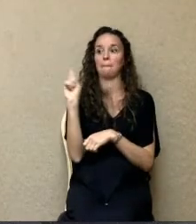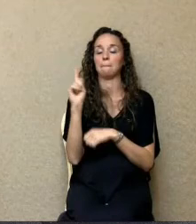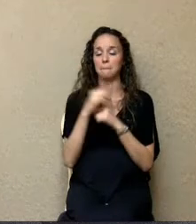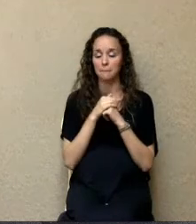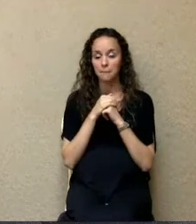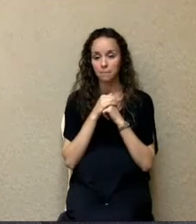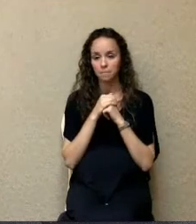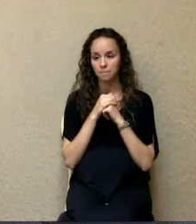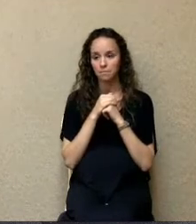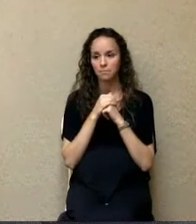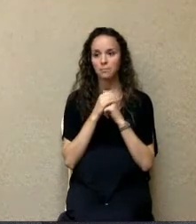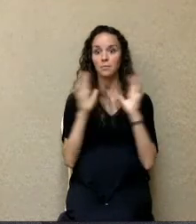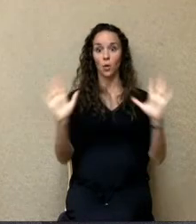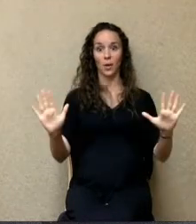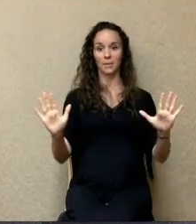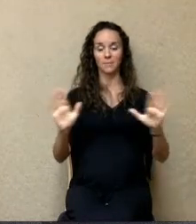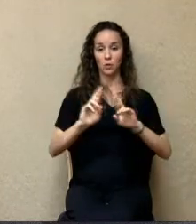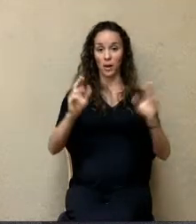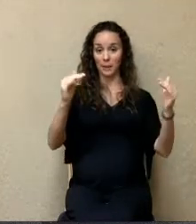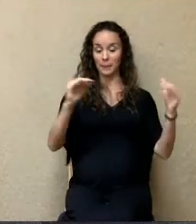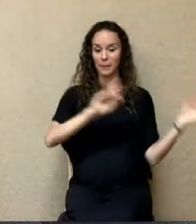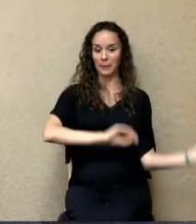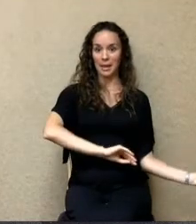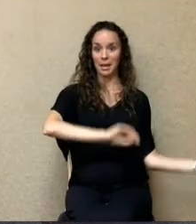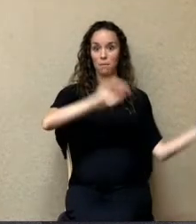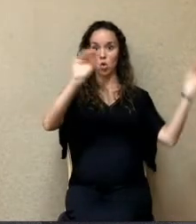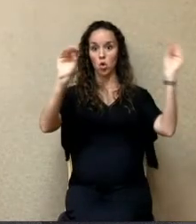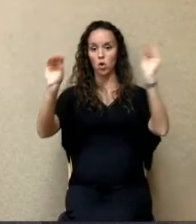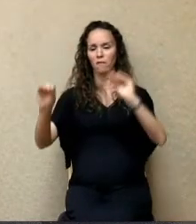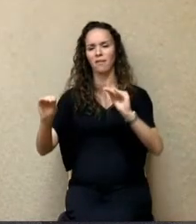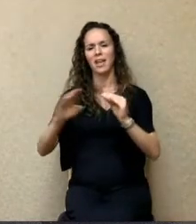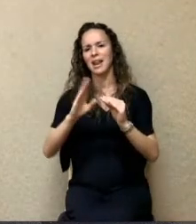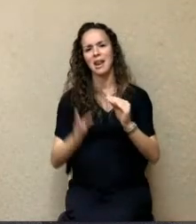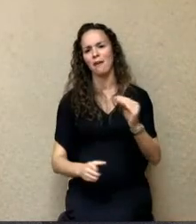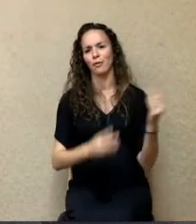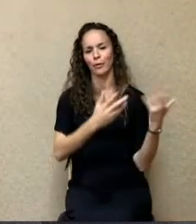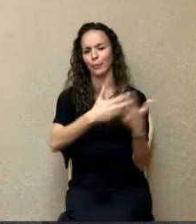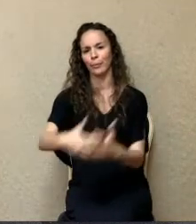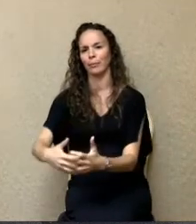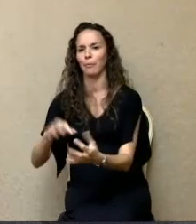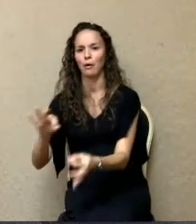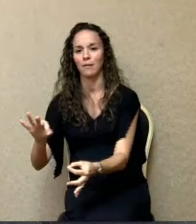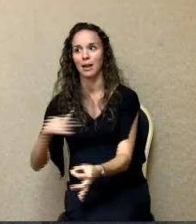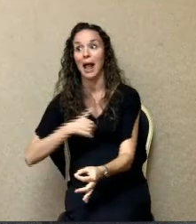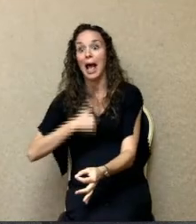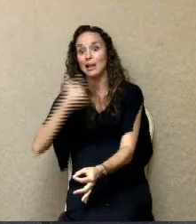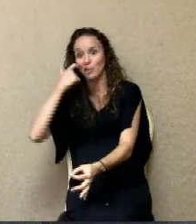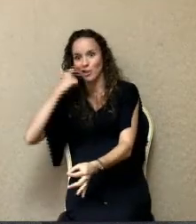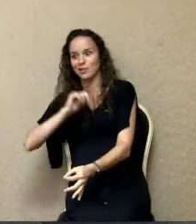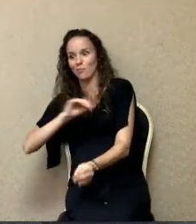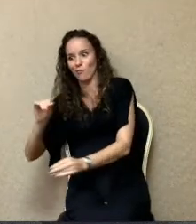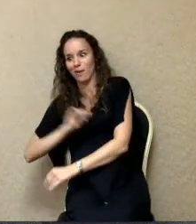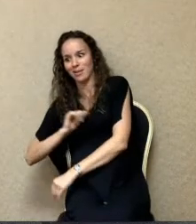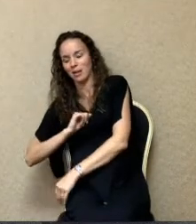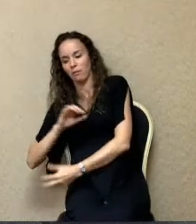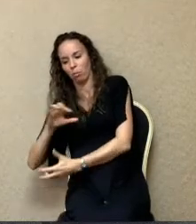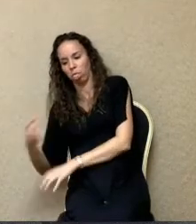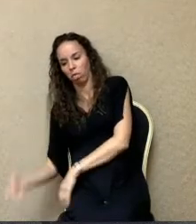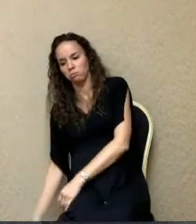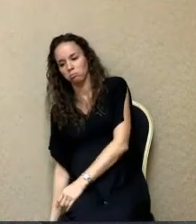So, the big move. Nothing ever goes right on moves, as I say. I just moved. Nothing ever goes right.